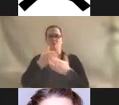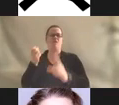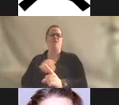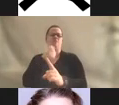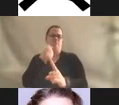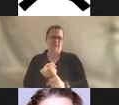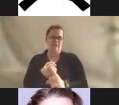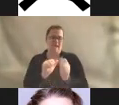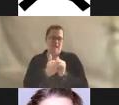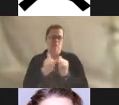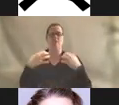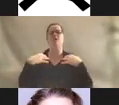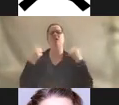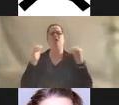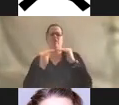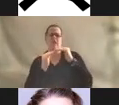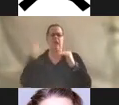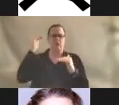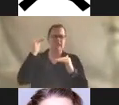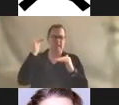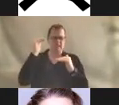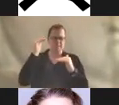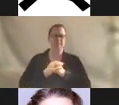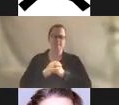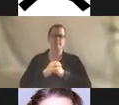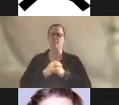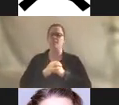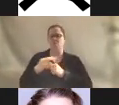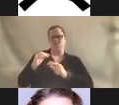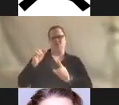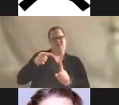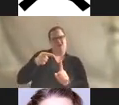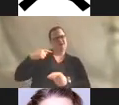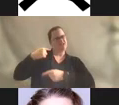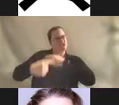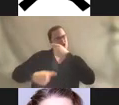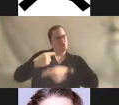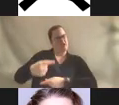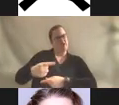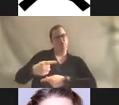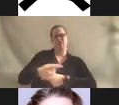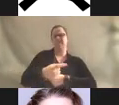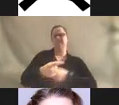And so that whole generational transfer of knowledge and wisdom